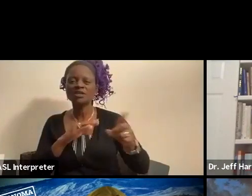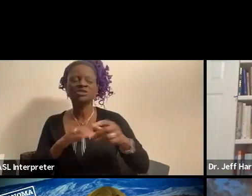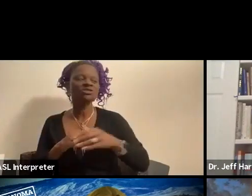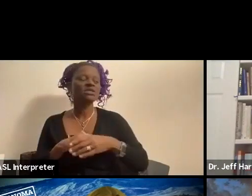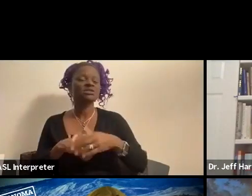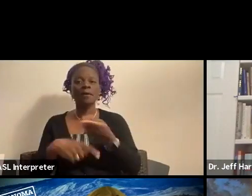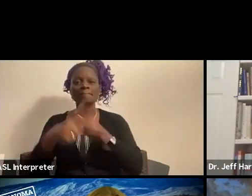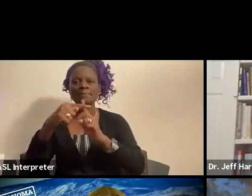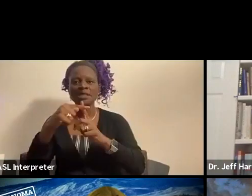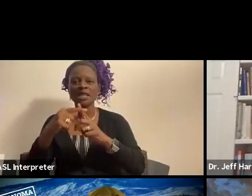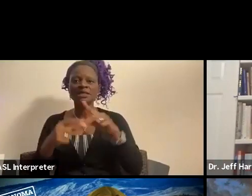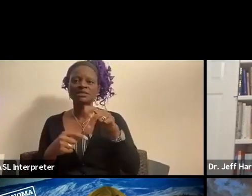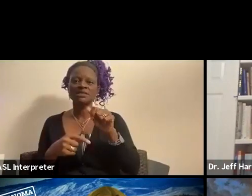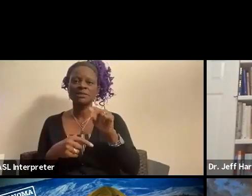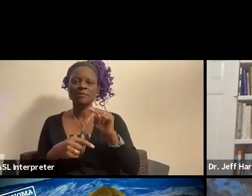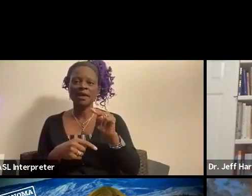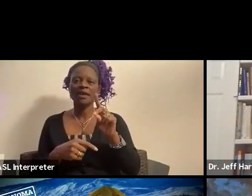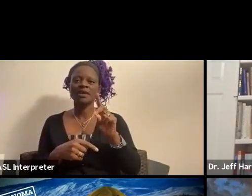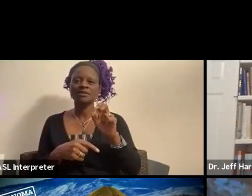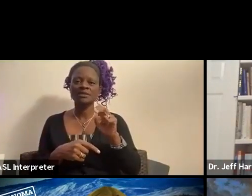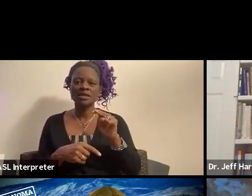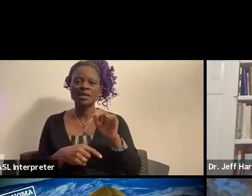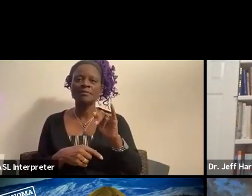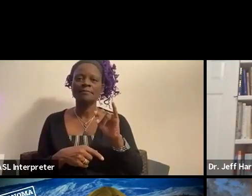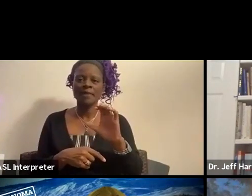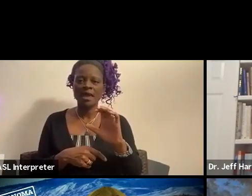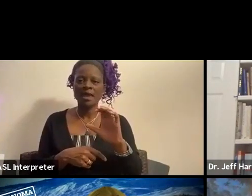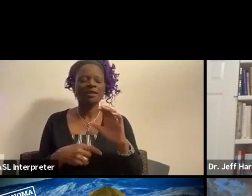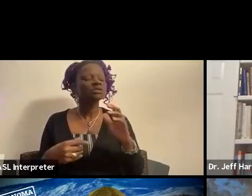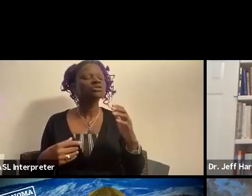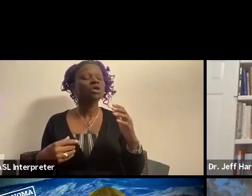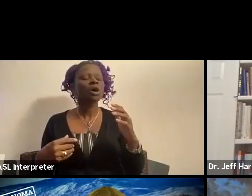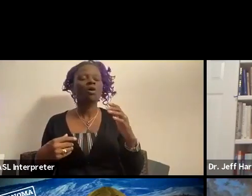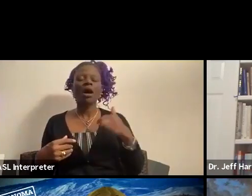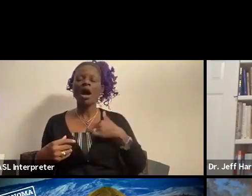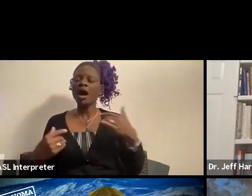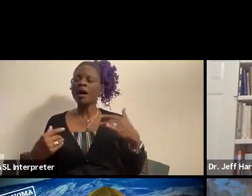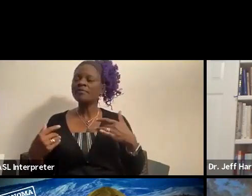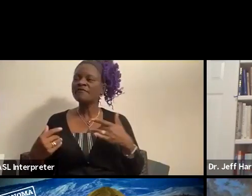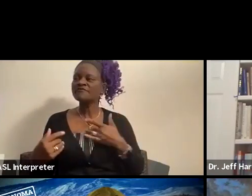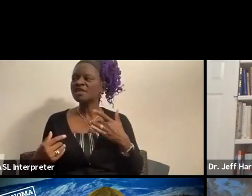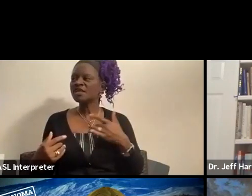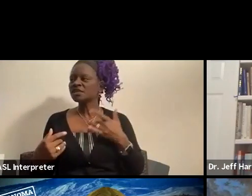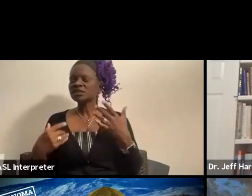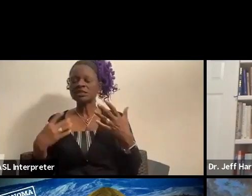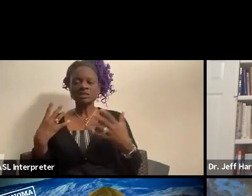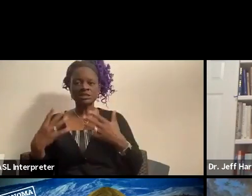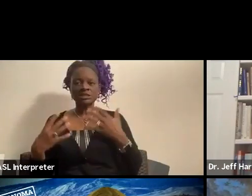should have concern about the social emotional well-being of our children because that has a great impact on learning.